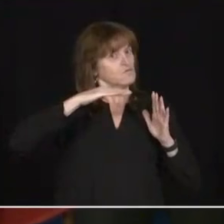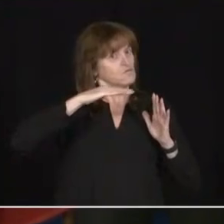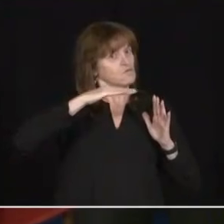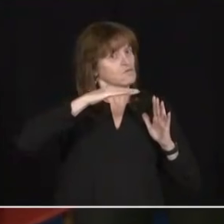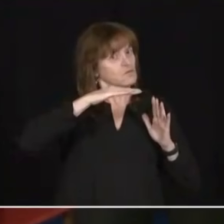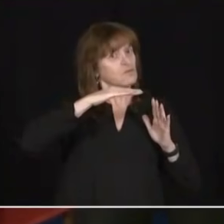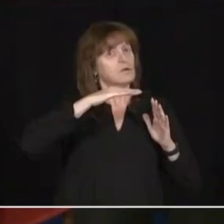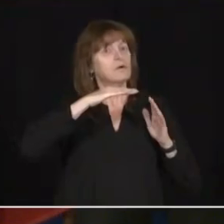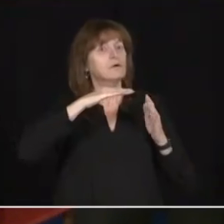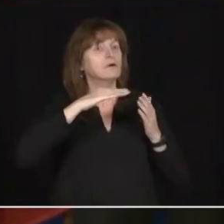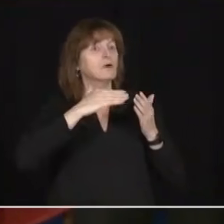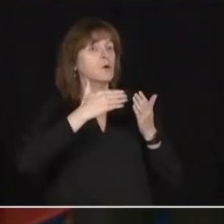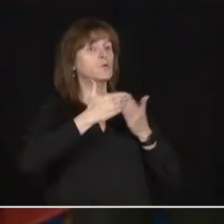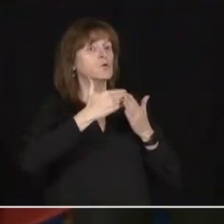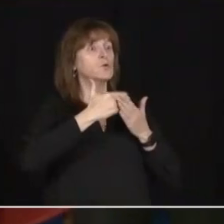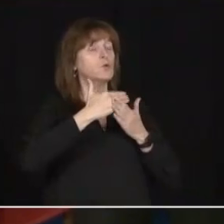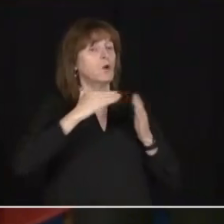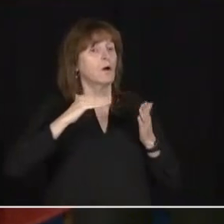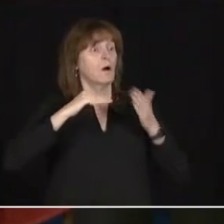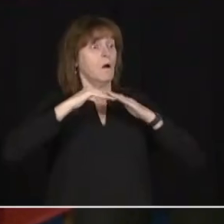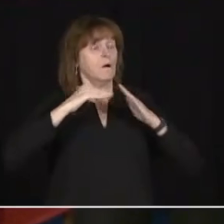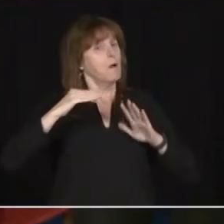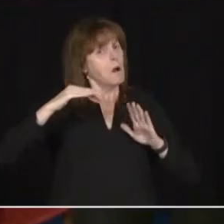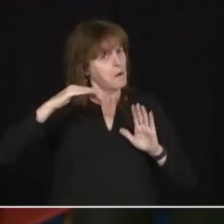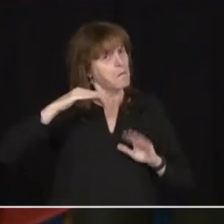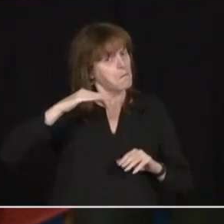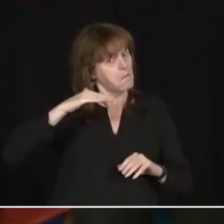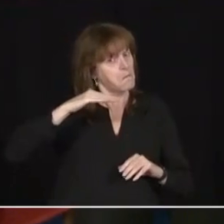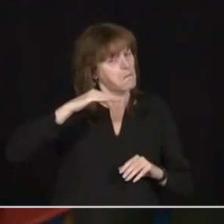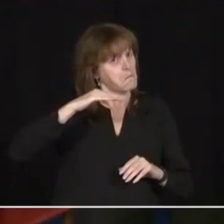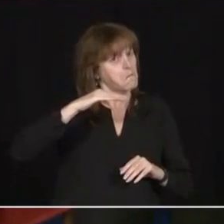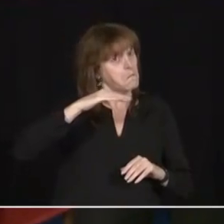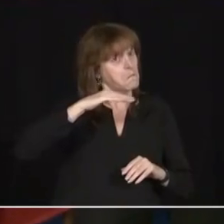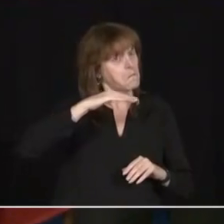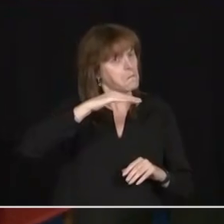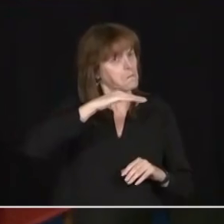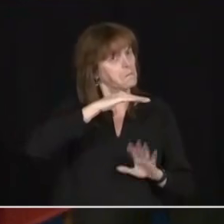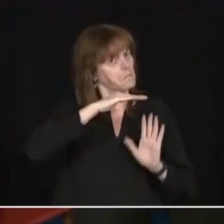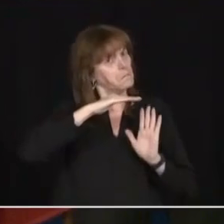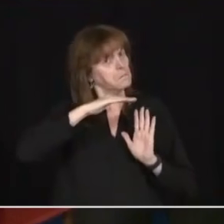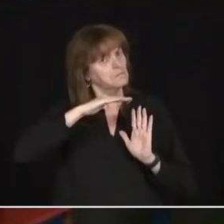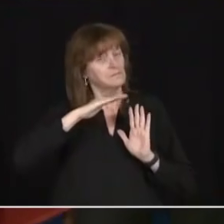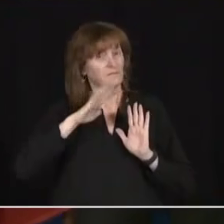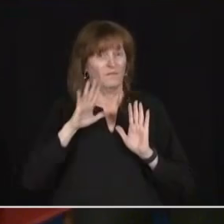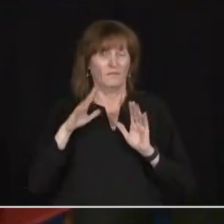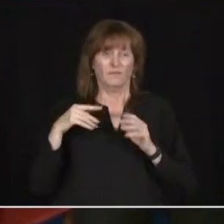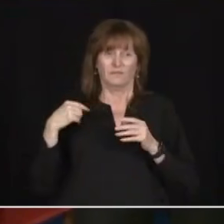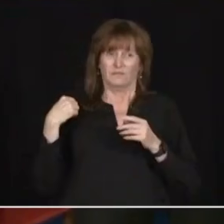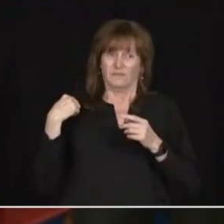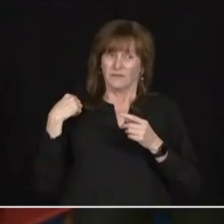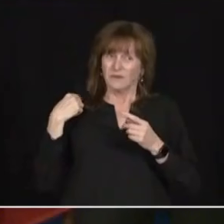continue to decline. I've said many times at this podium any reopening of